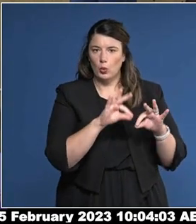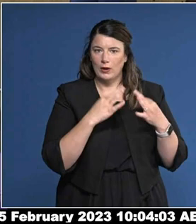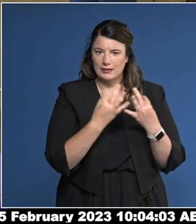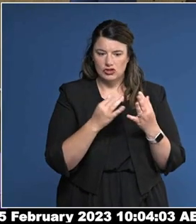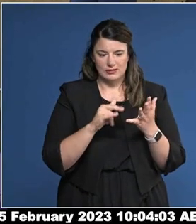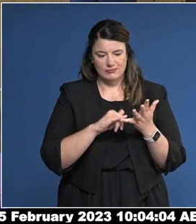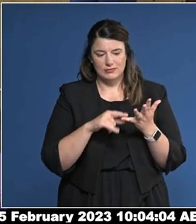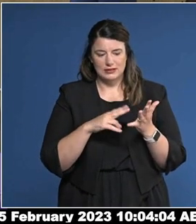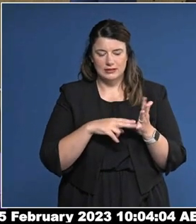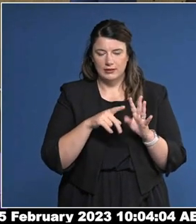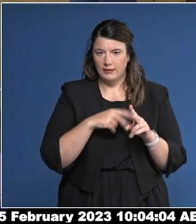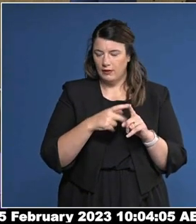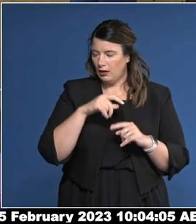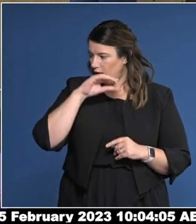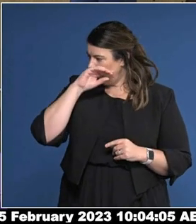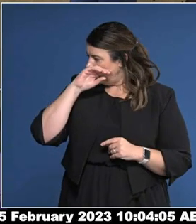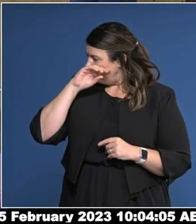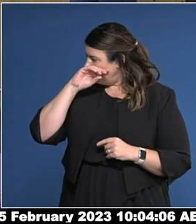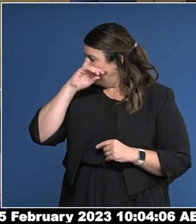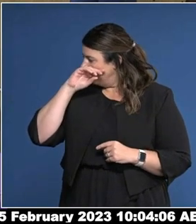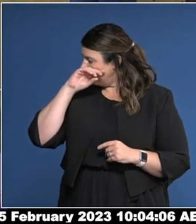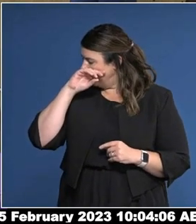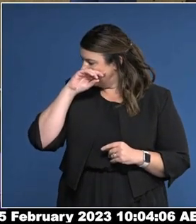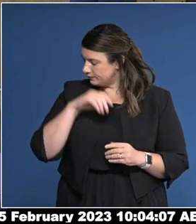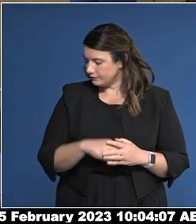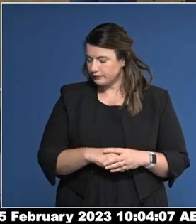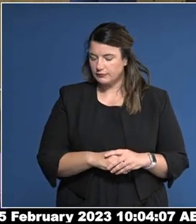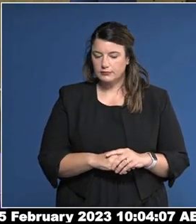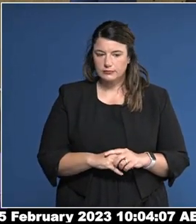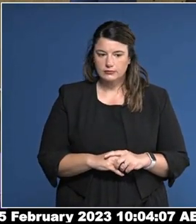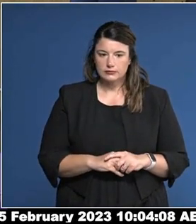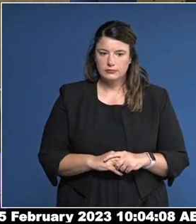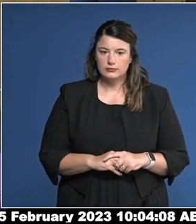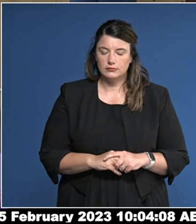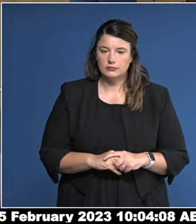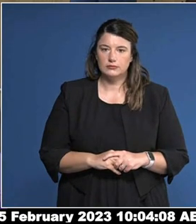abuse experienced by Melissa, Carl and Chen and the entirely inappropriate treatment